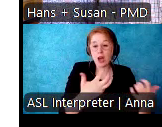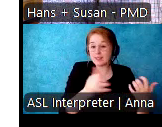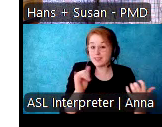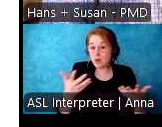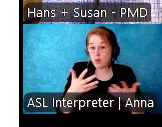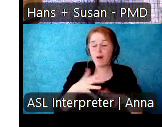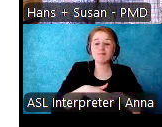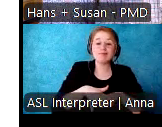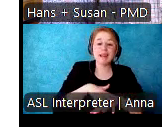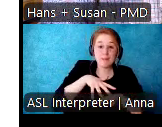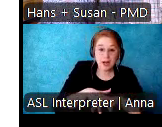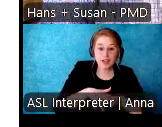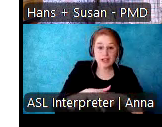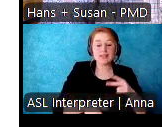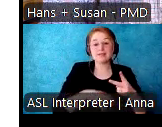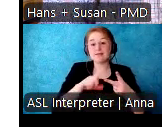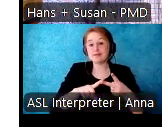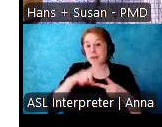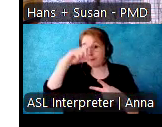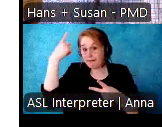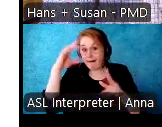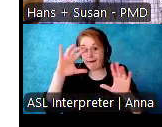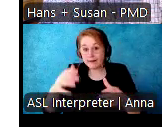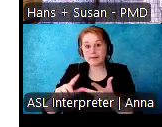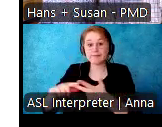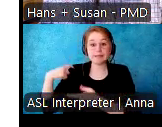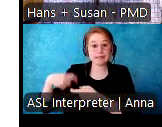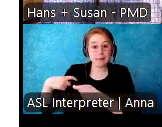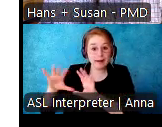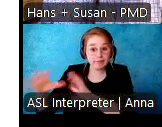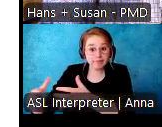urban, Black or Hispanic speaking people.